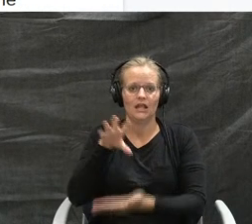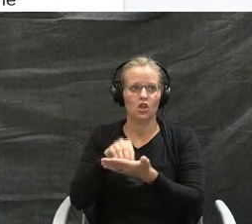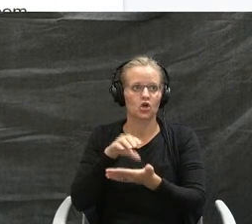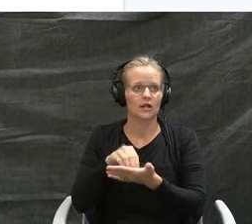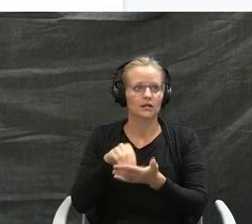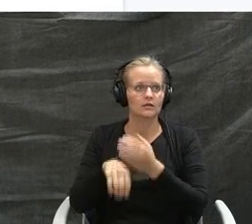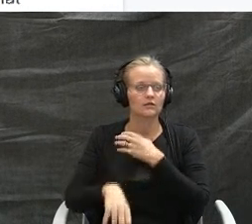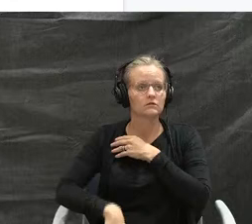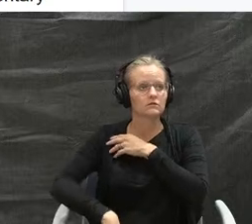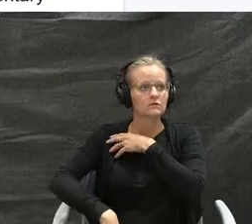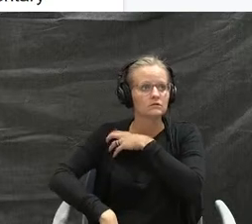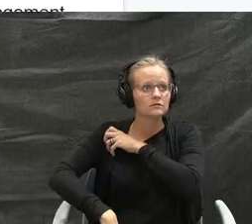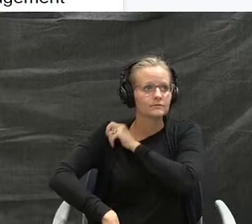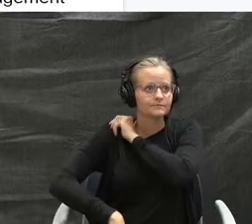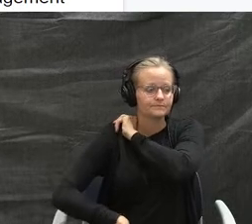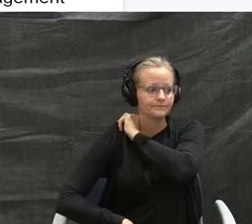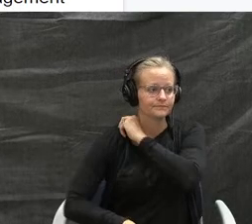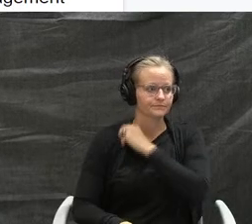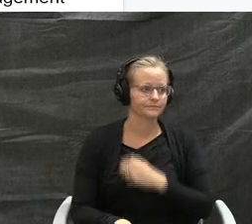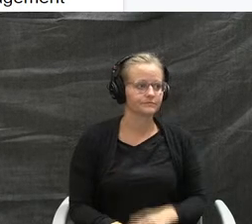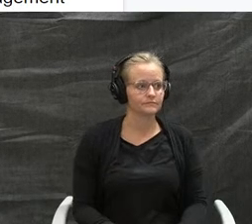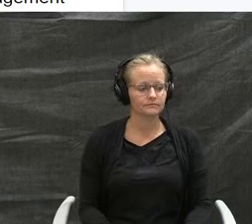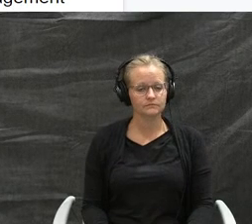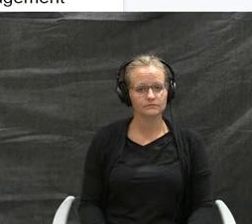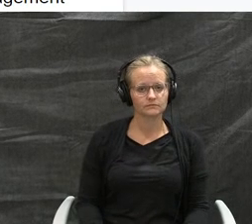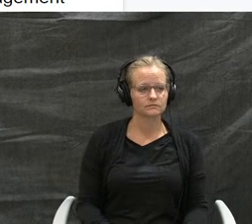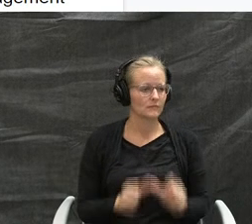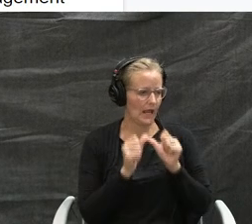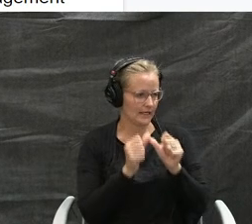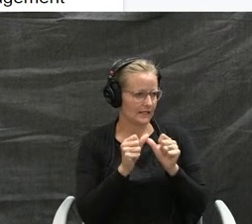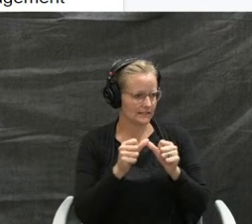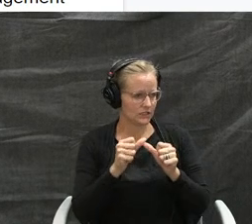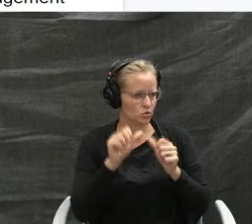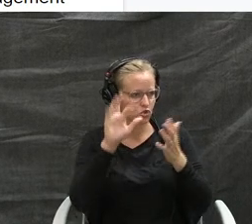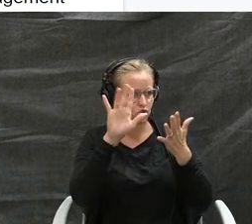So if you can continue to scroll, one thing that we did